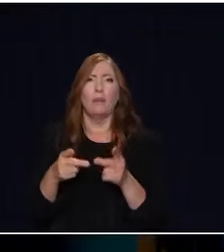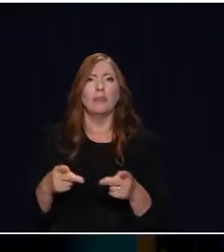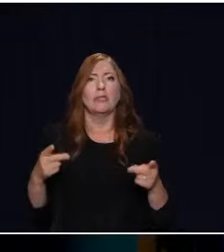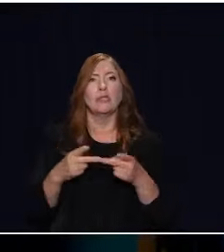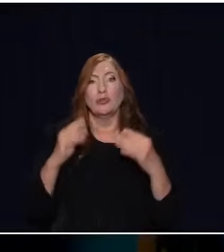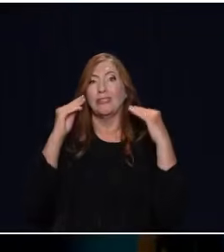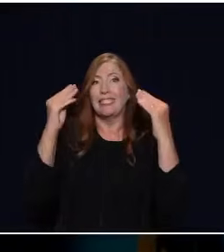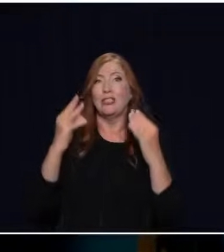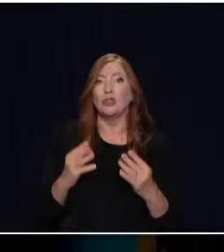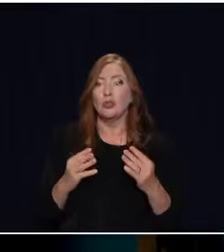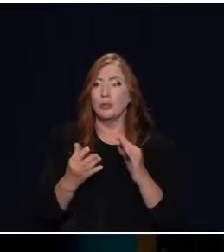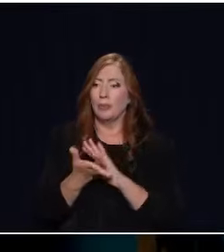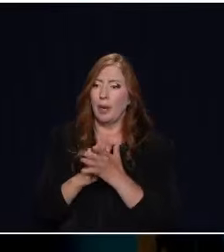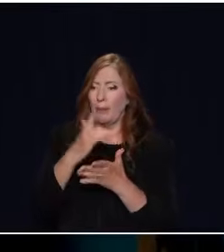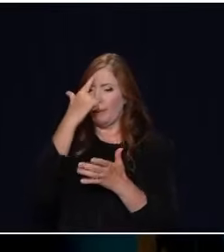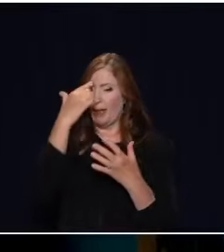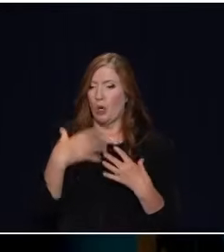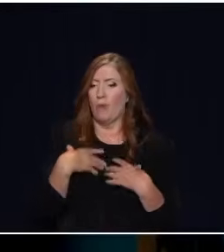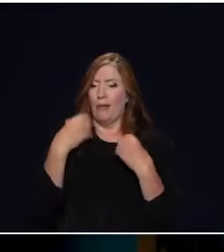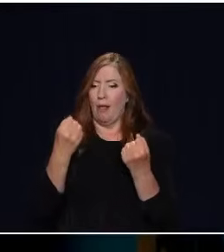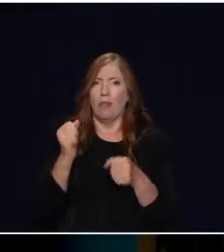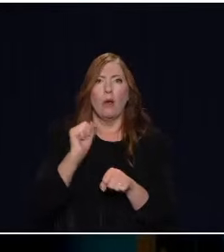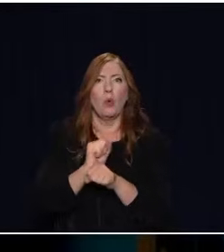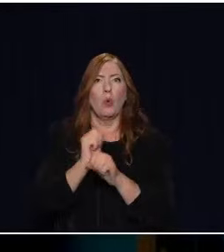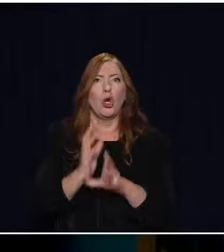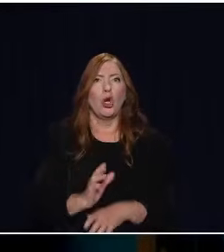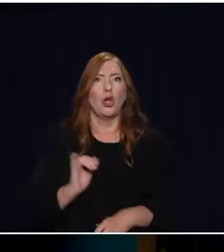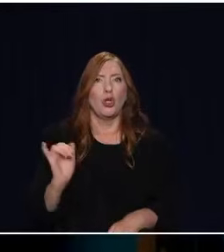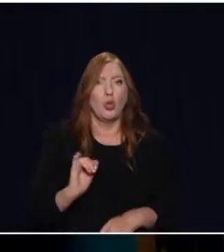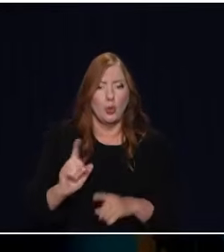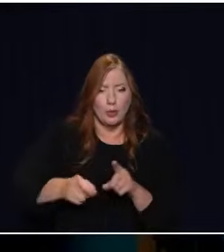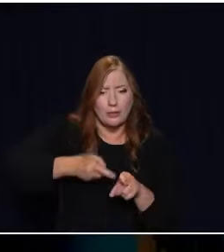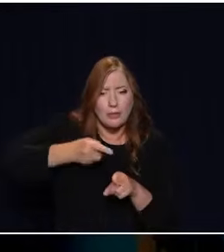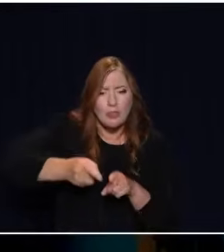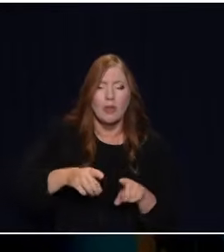ARE CUTTING A LOT OF THOSE